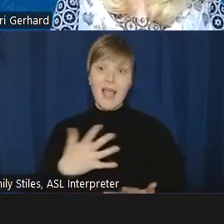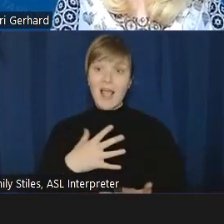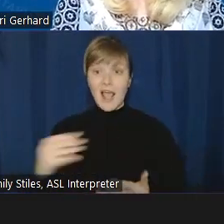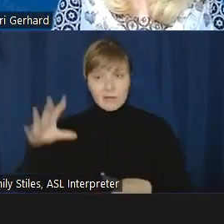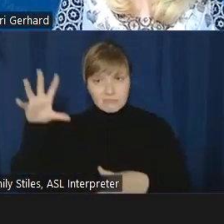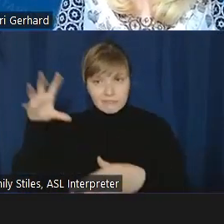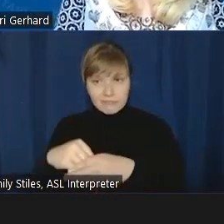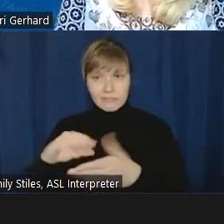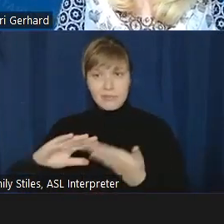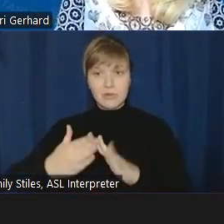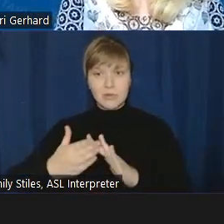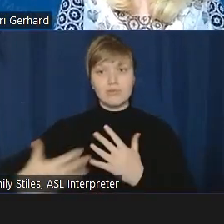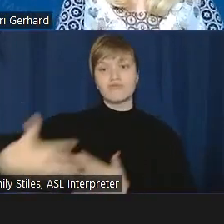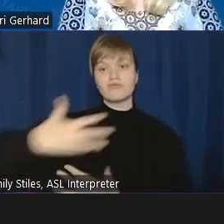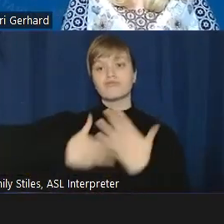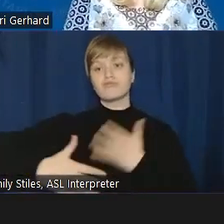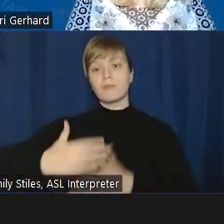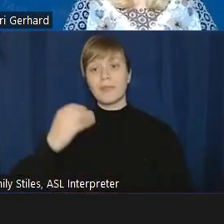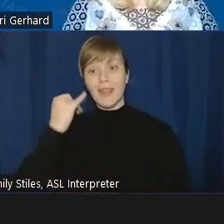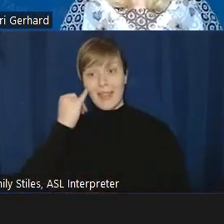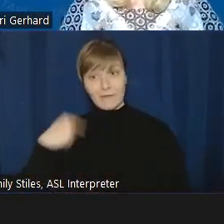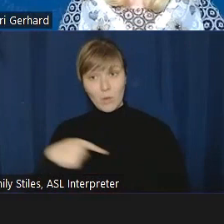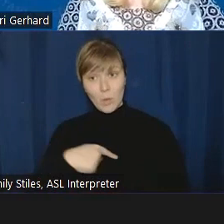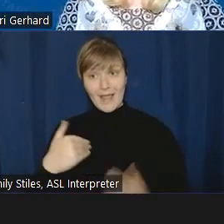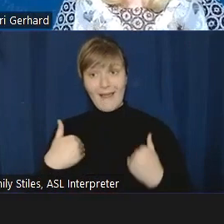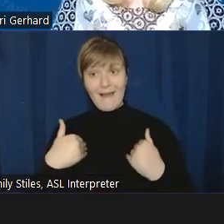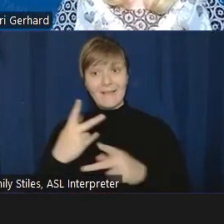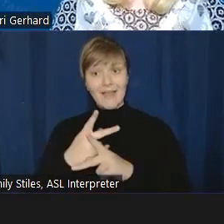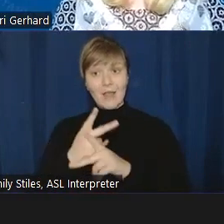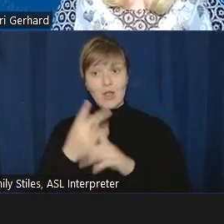If we have a caregiver, they also sometimes need a way to reach us.